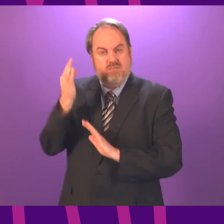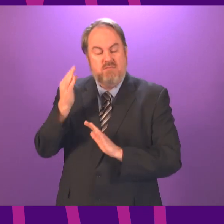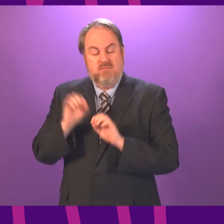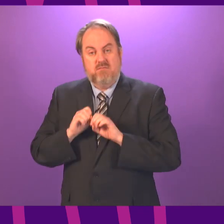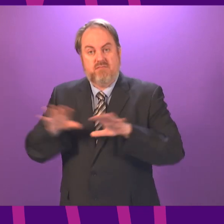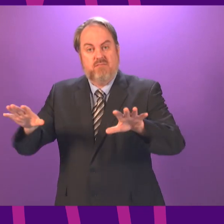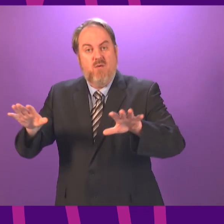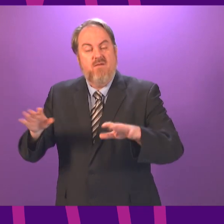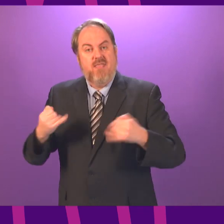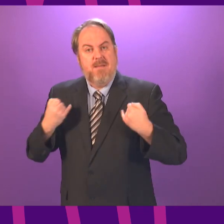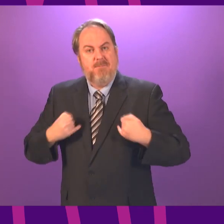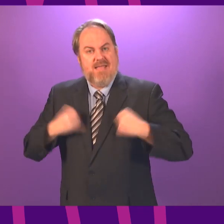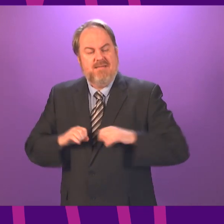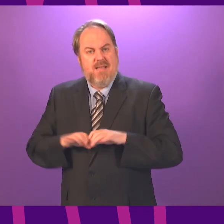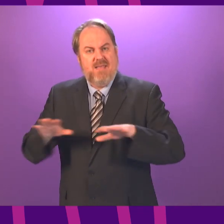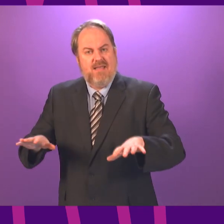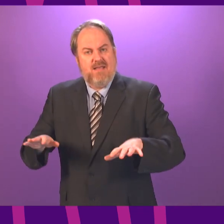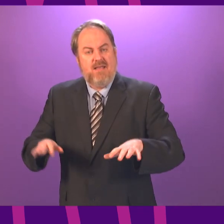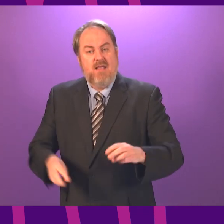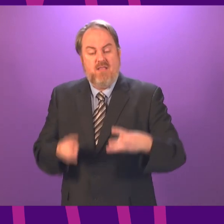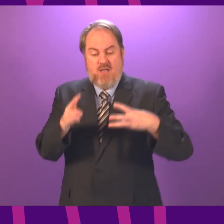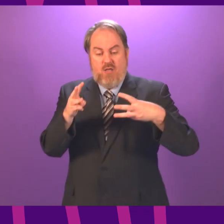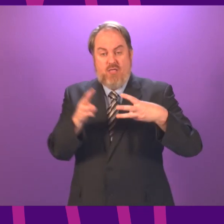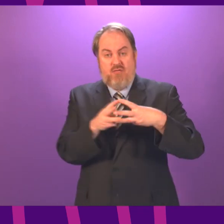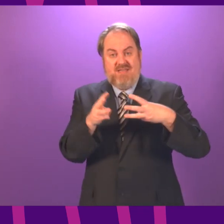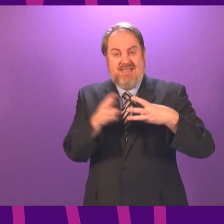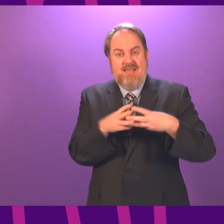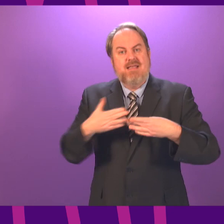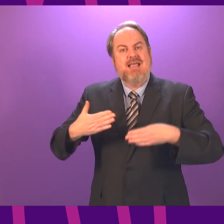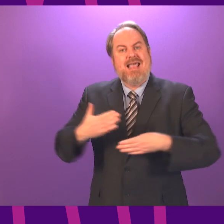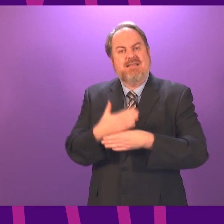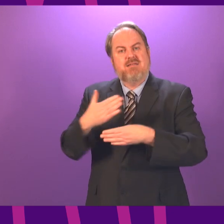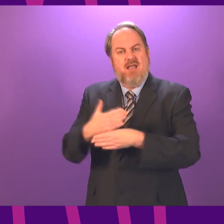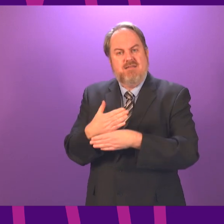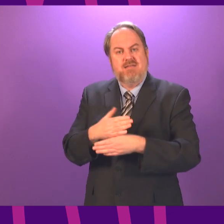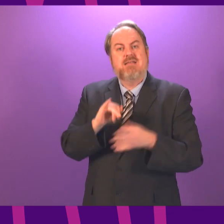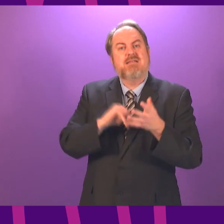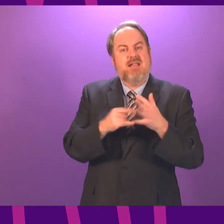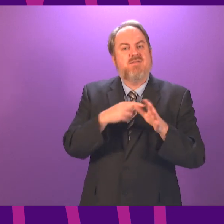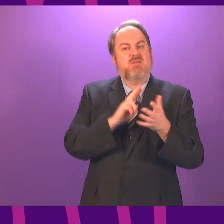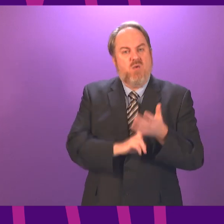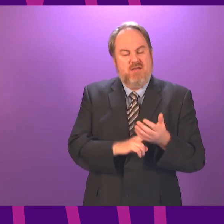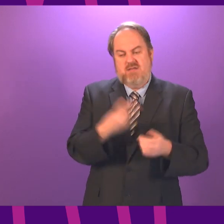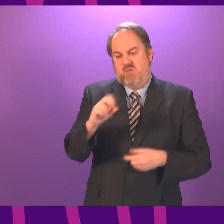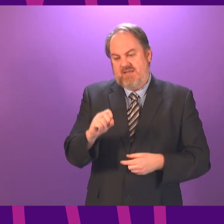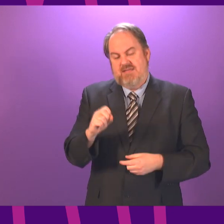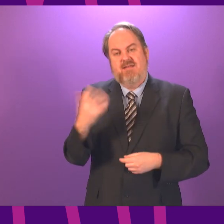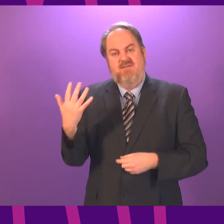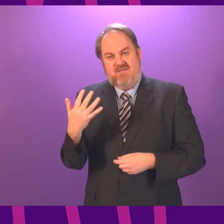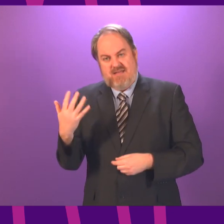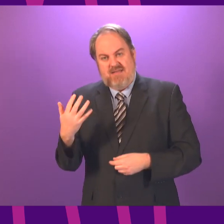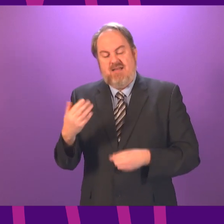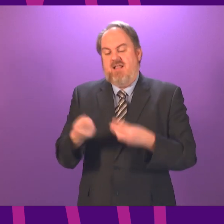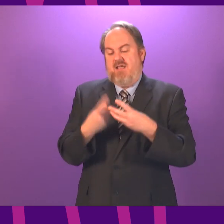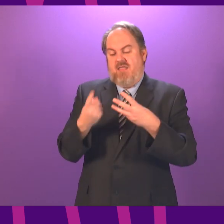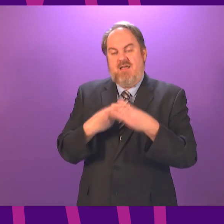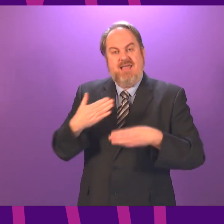On the three pandemic preparedness exercises—Silver Swan in 2015, Cygnus in 2016 and Iris in 2018—I